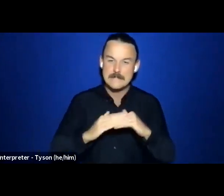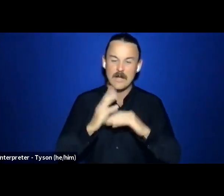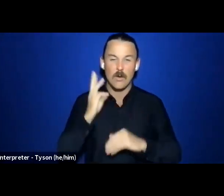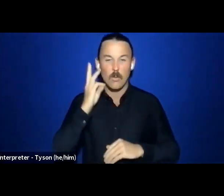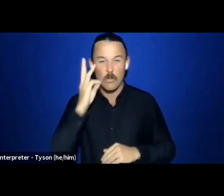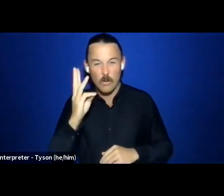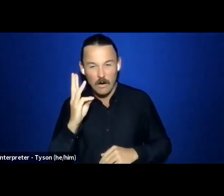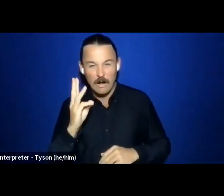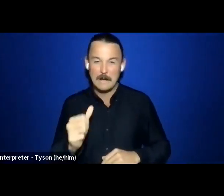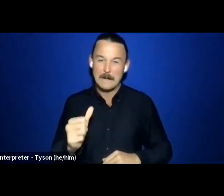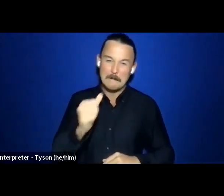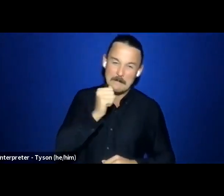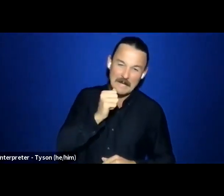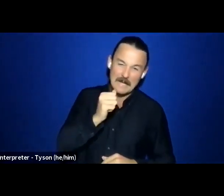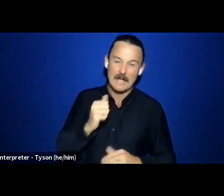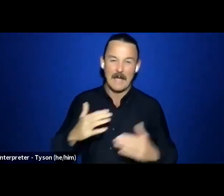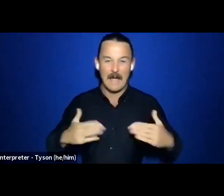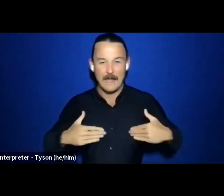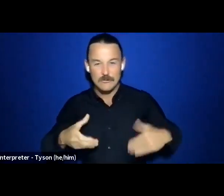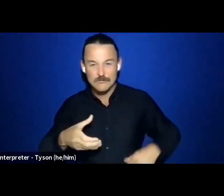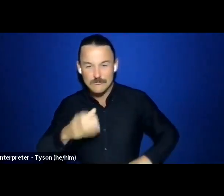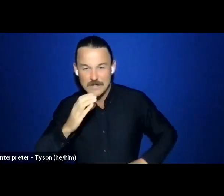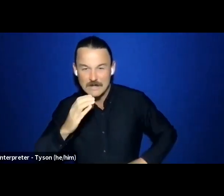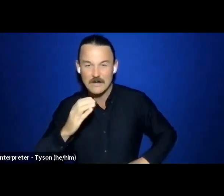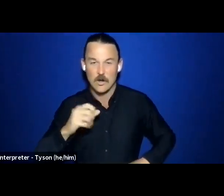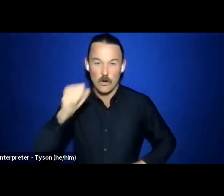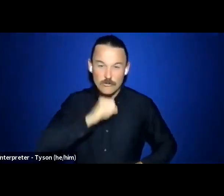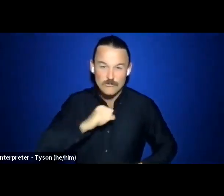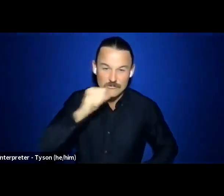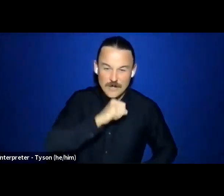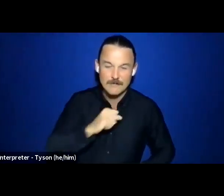me to sit down with me to sit down with wine, beer to sit down with wine, beer kombucha.